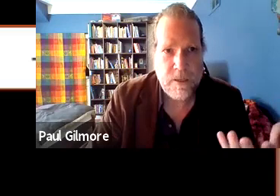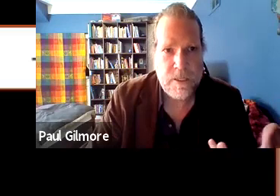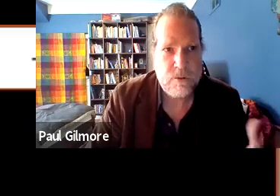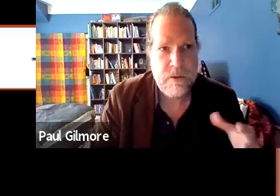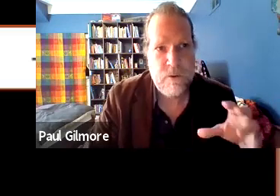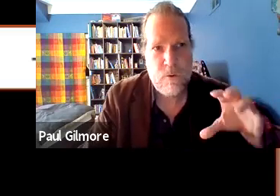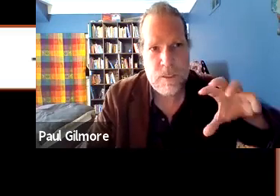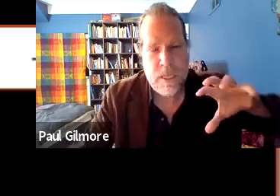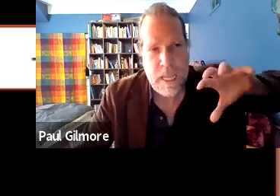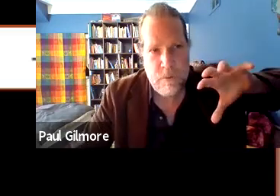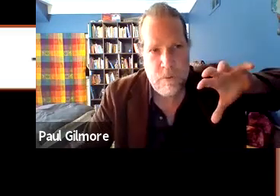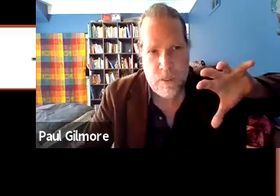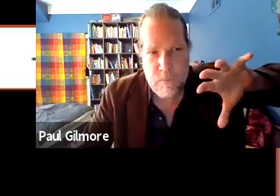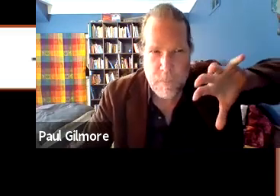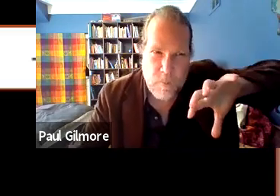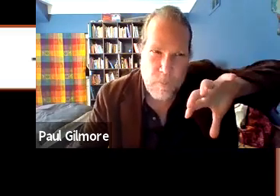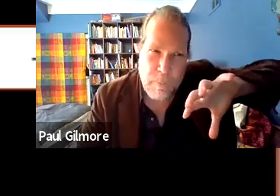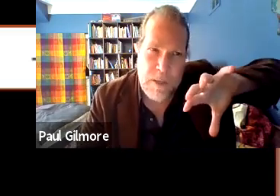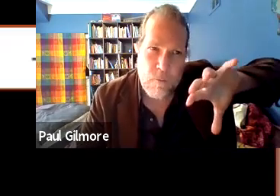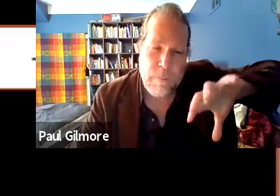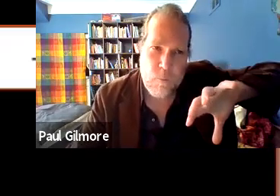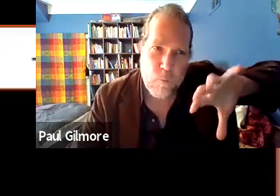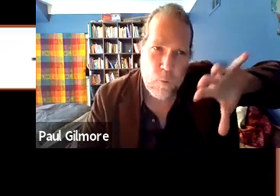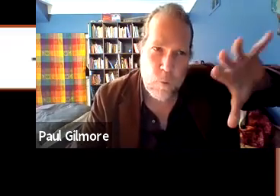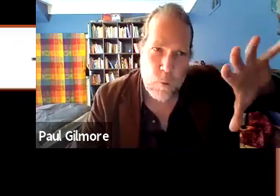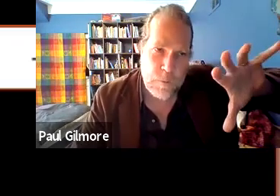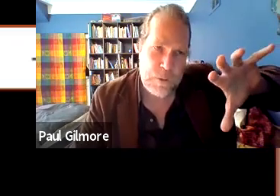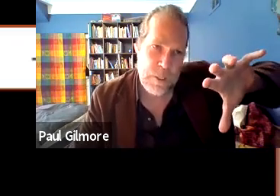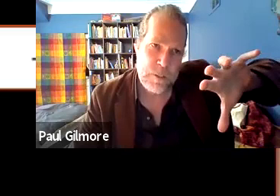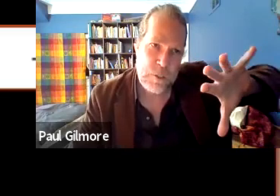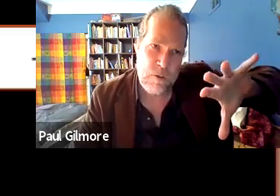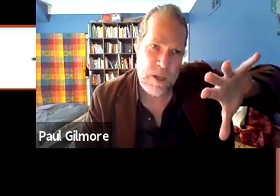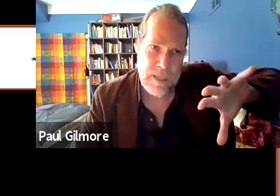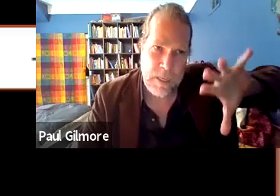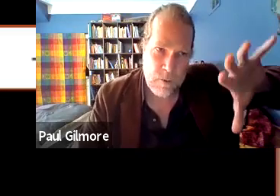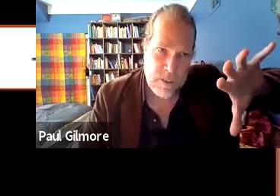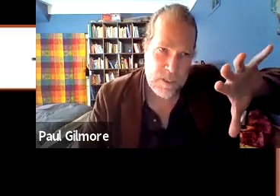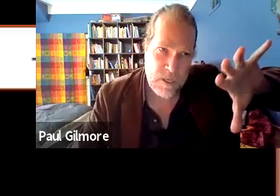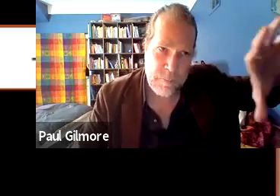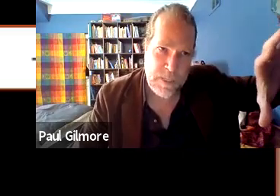throughout history if you can, if you can make make rules so that immigrants are kept